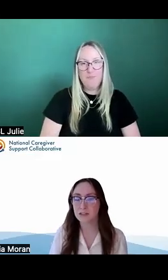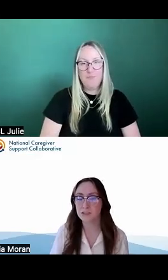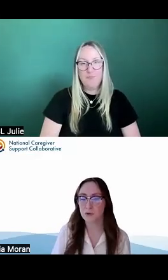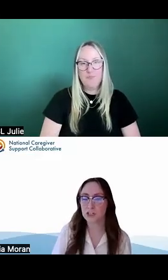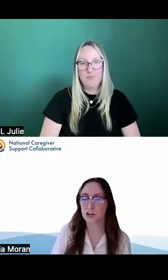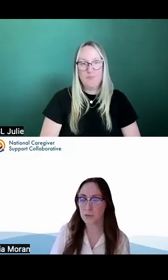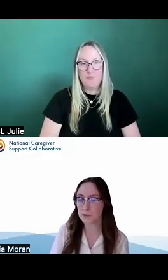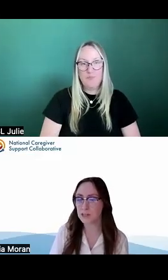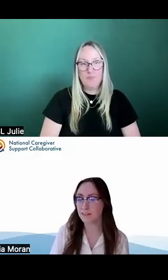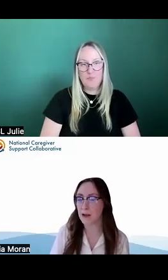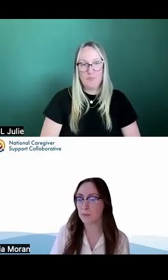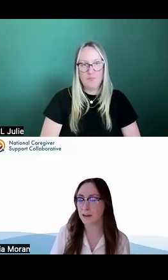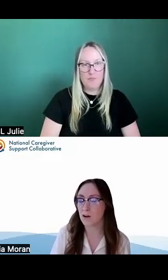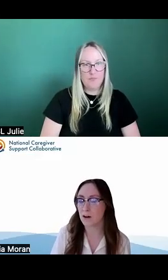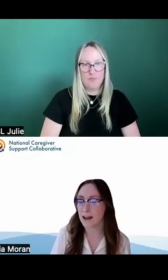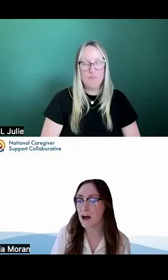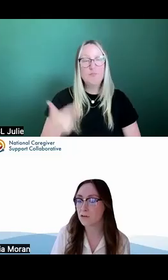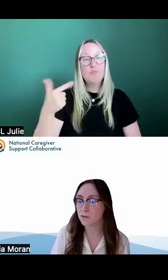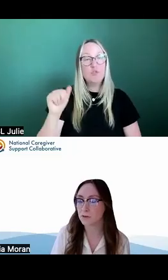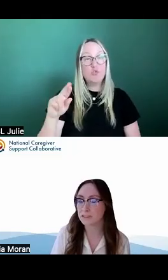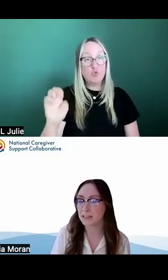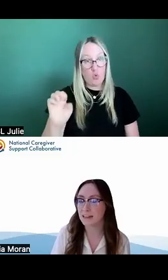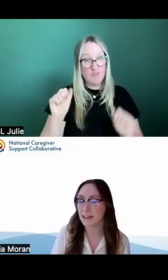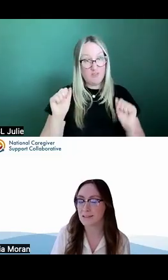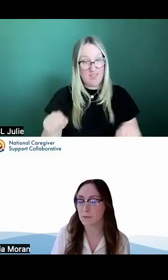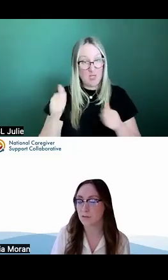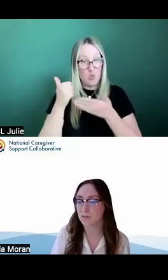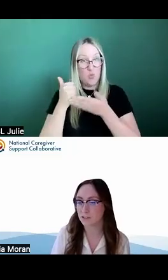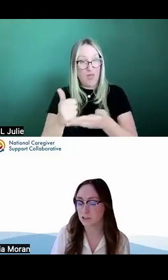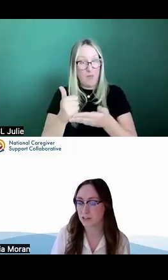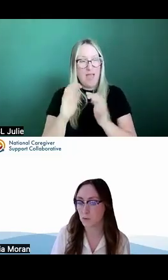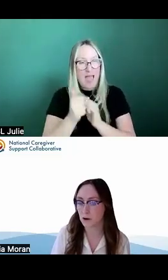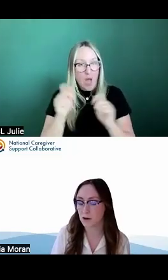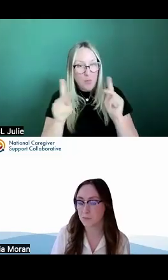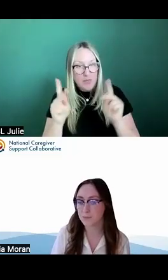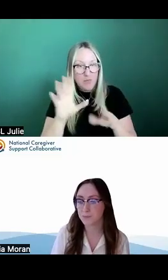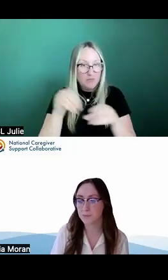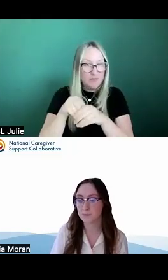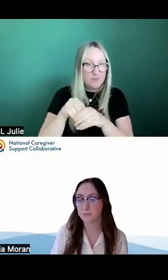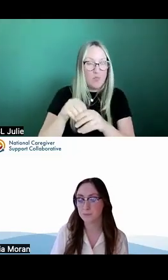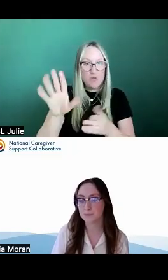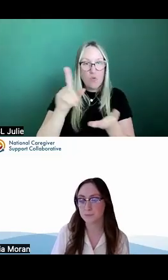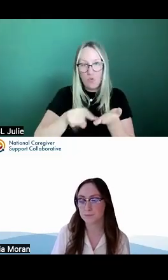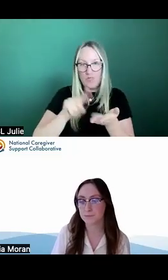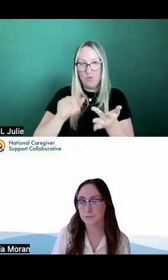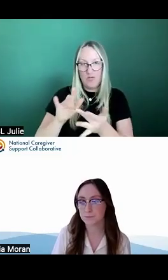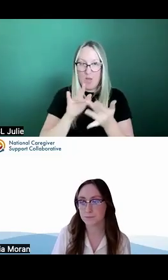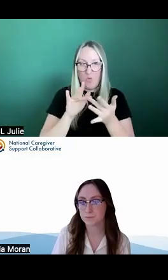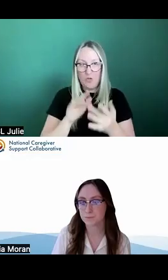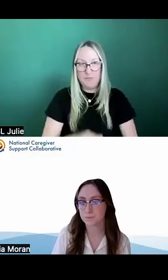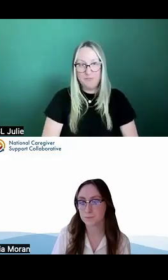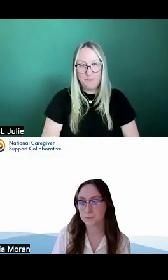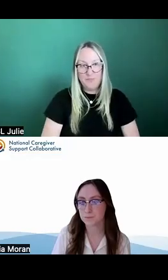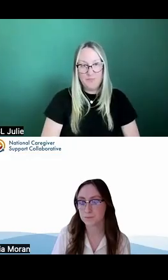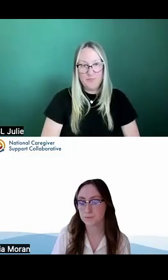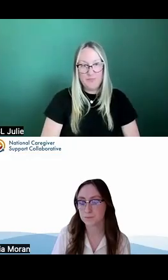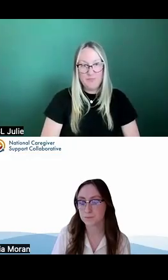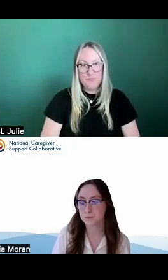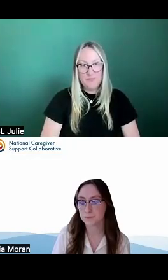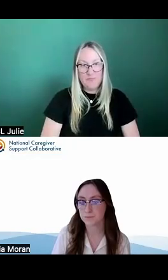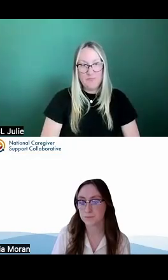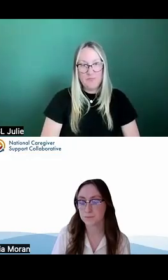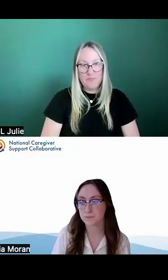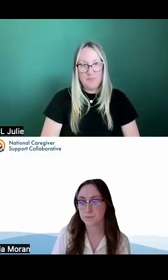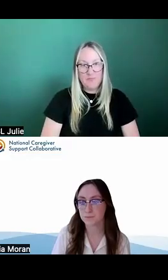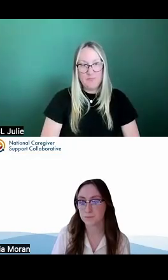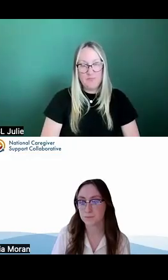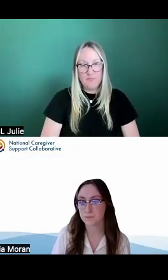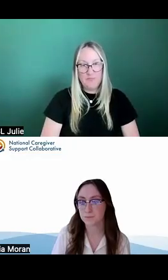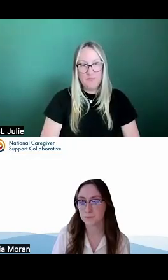So George are you able to elaborate on how folks can engage with your research network?